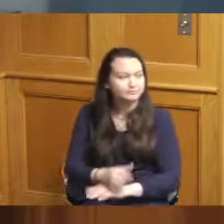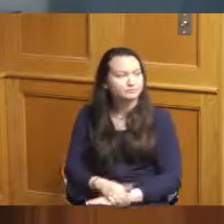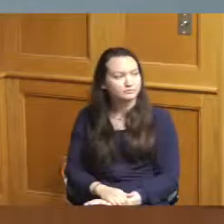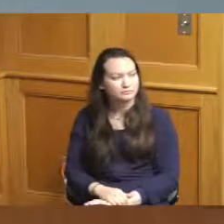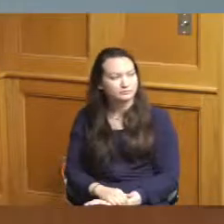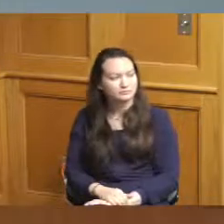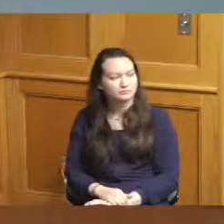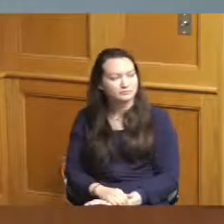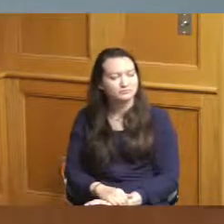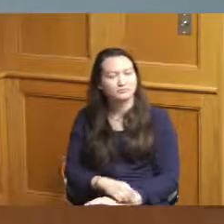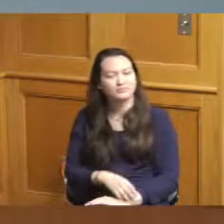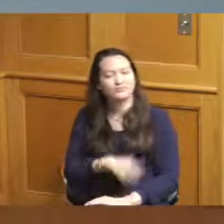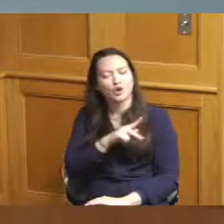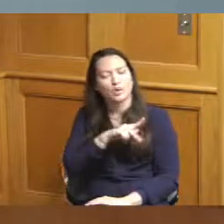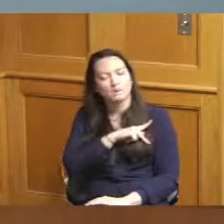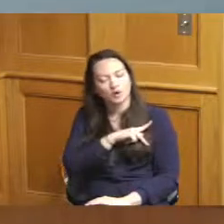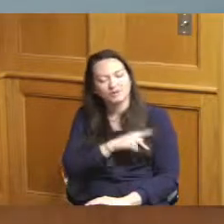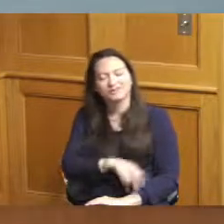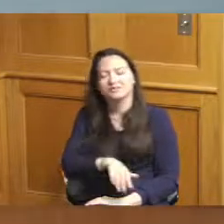so the personal property was 562 and they're